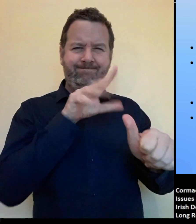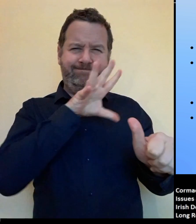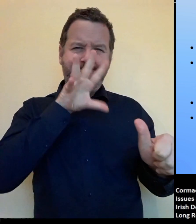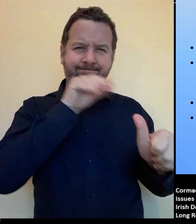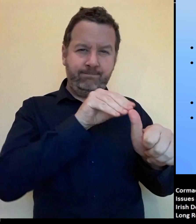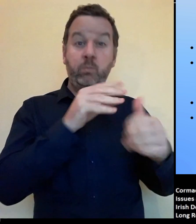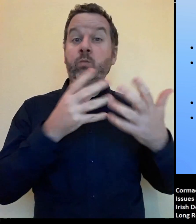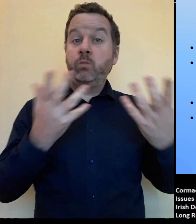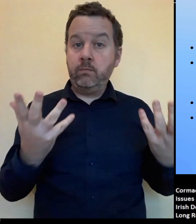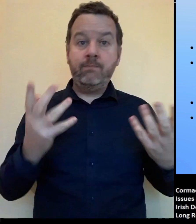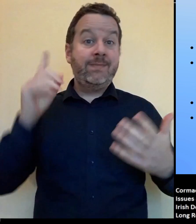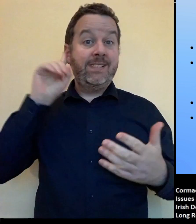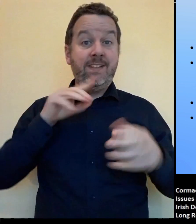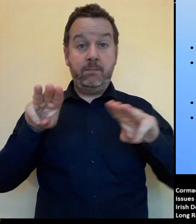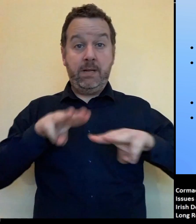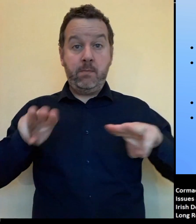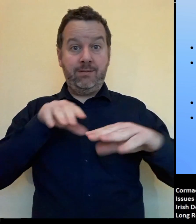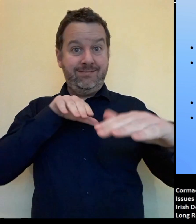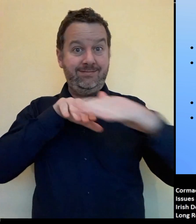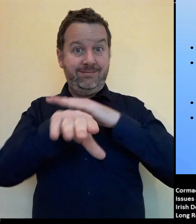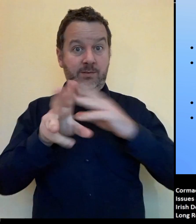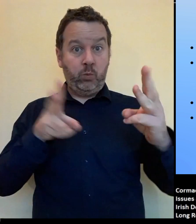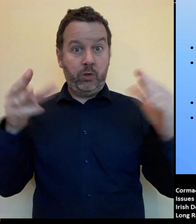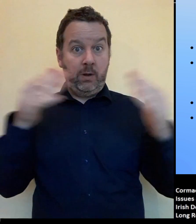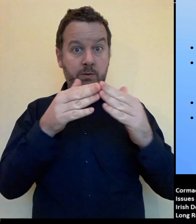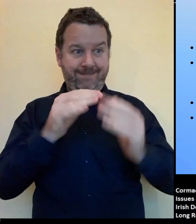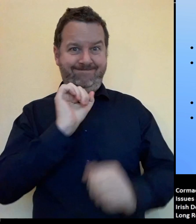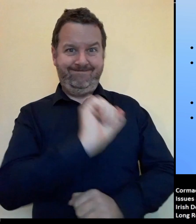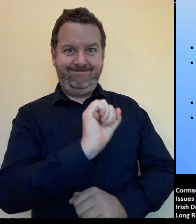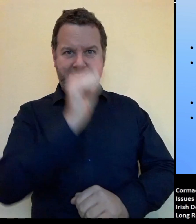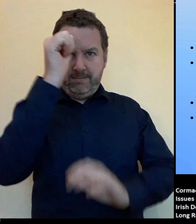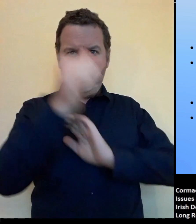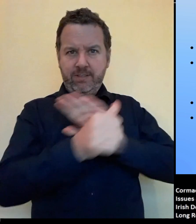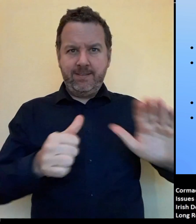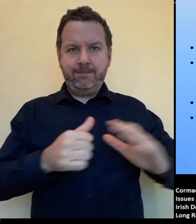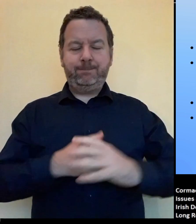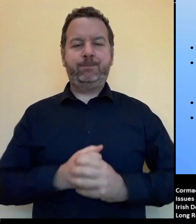about the experiences of deaf paupers who spent time in the workhouses.